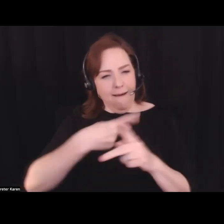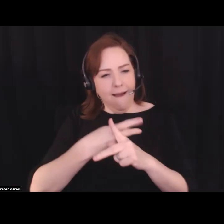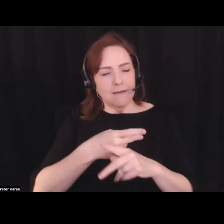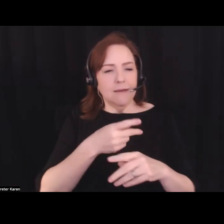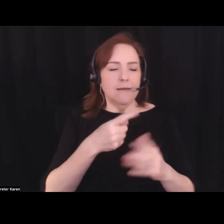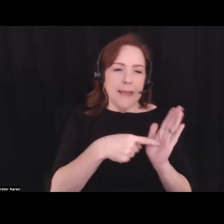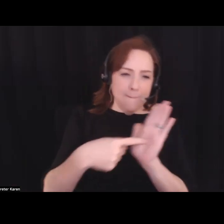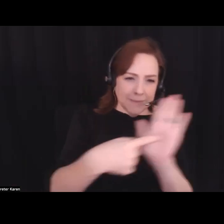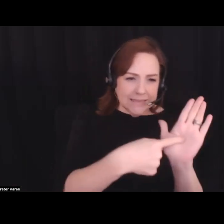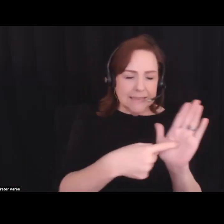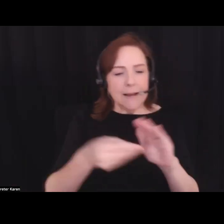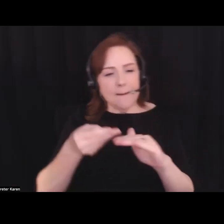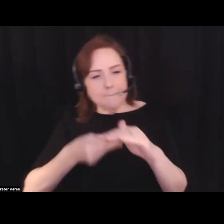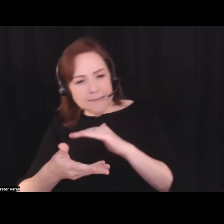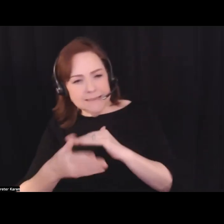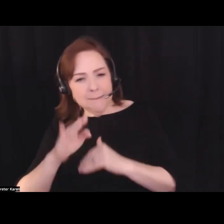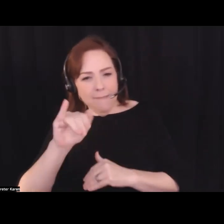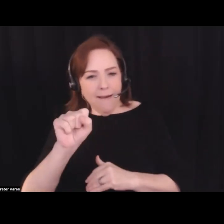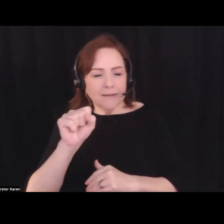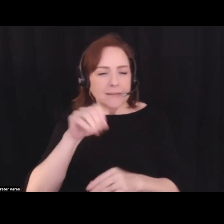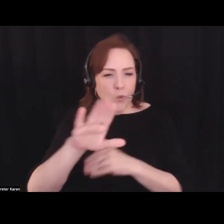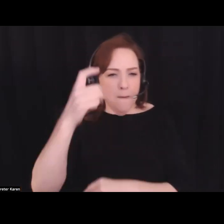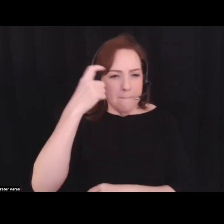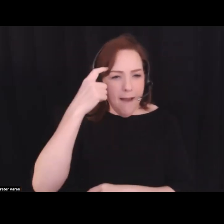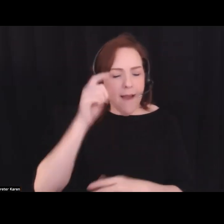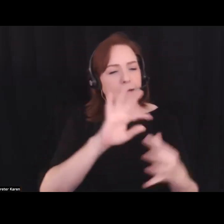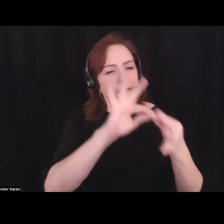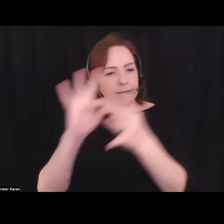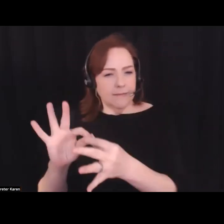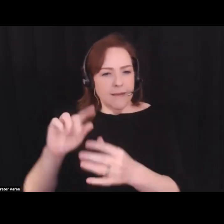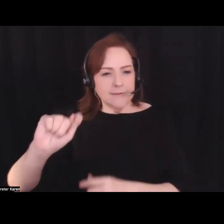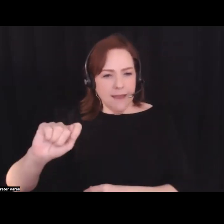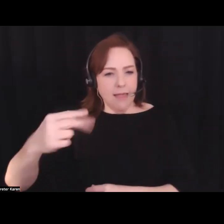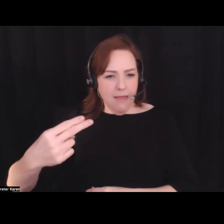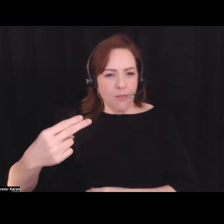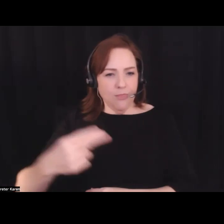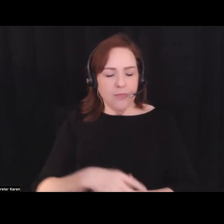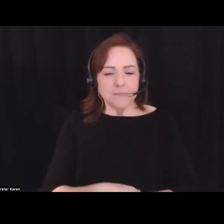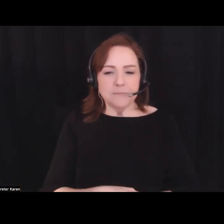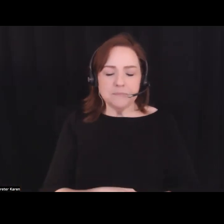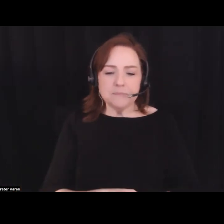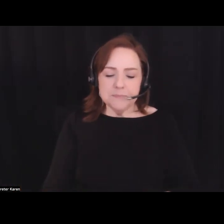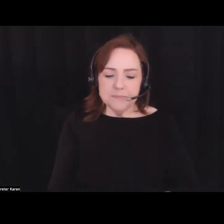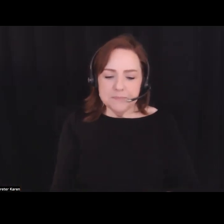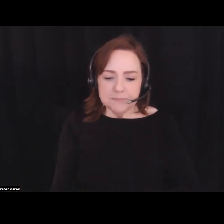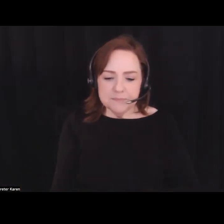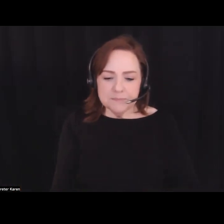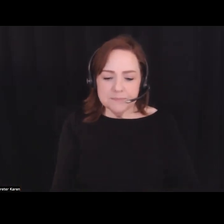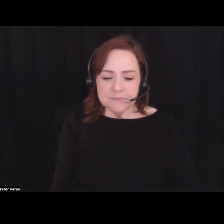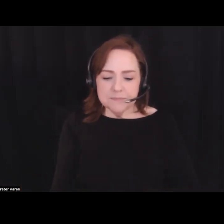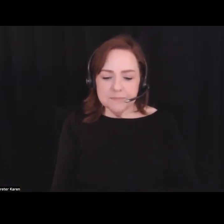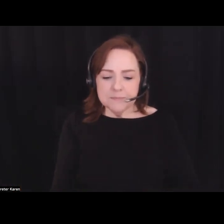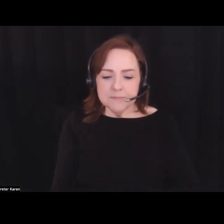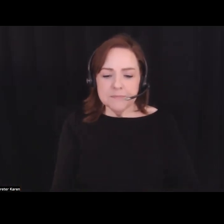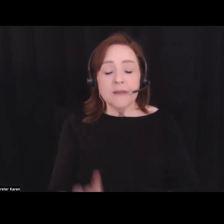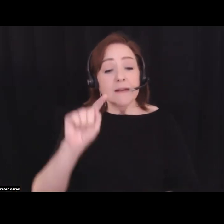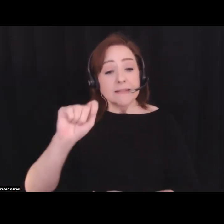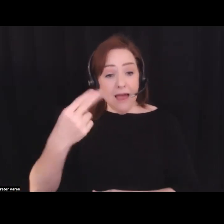telehealth. okay so telehealth encounters have concerned for constraint of traditional